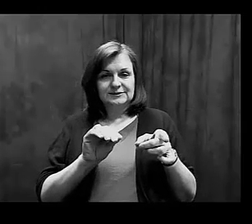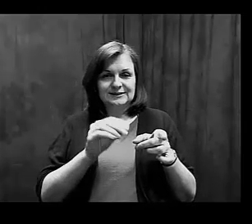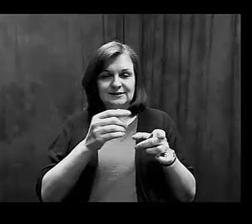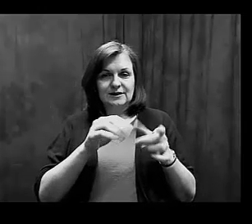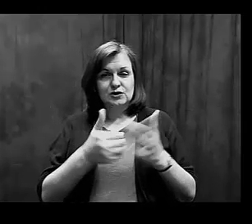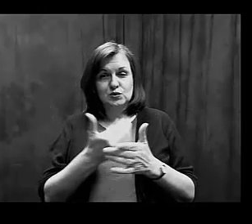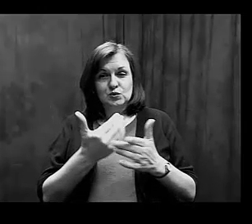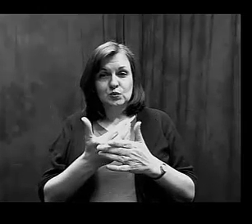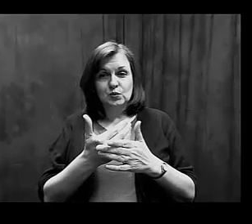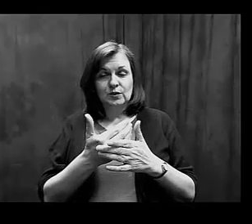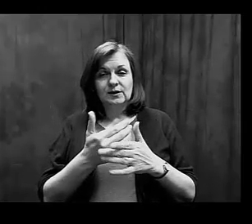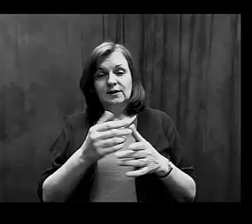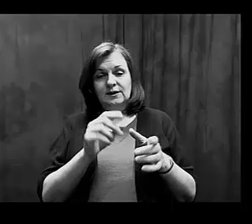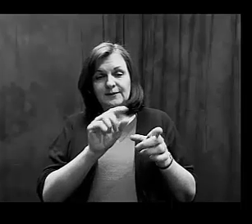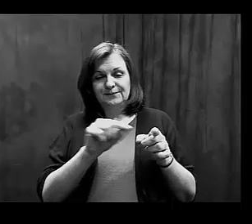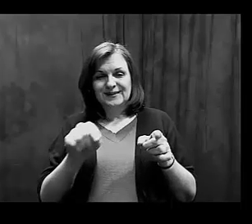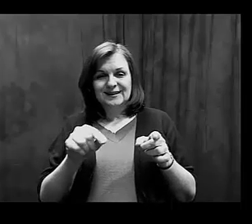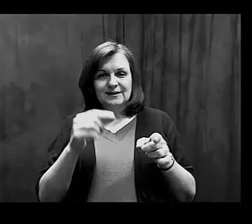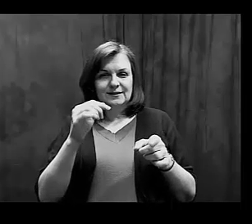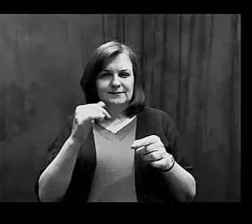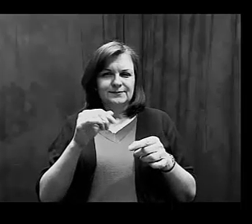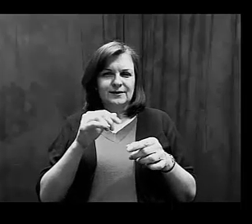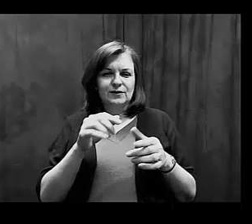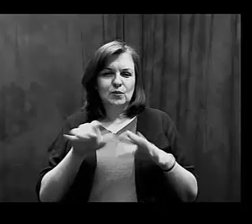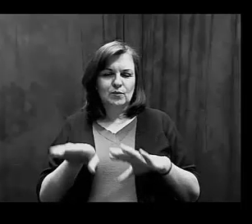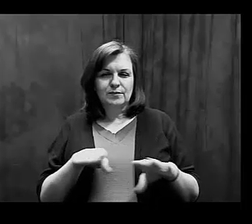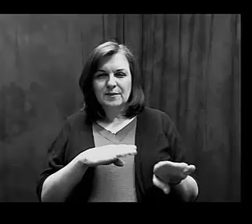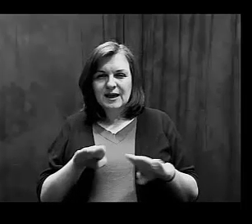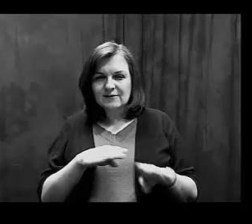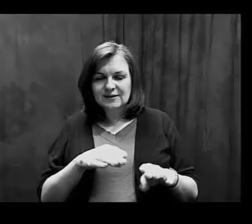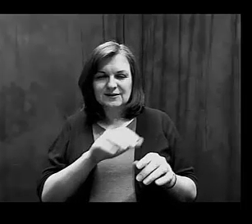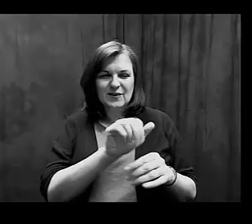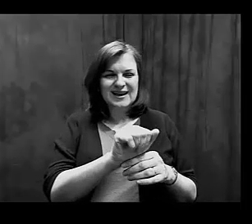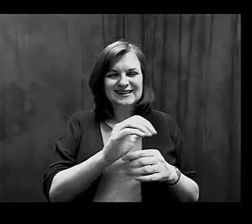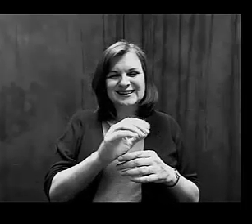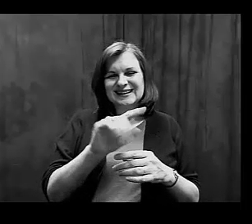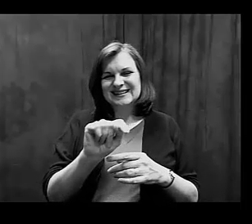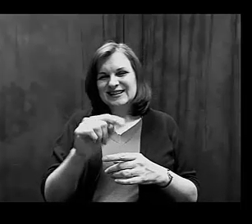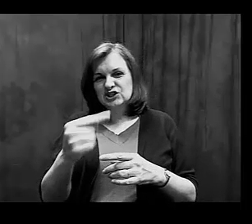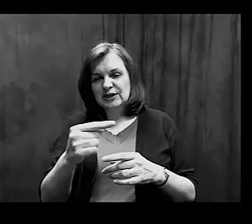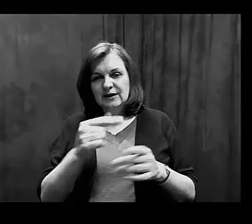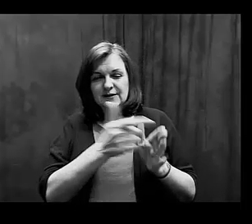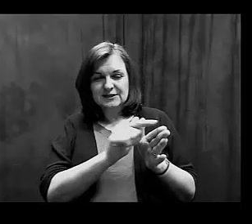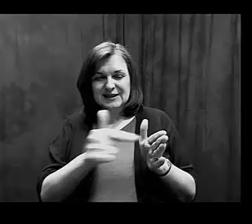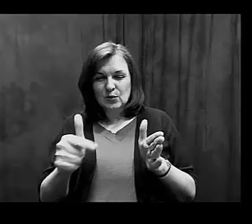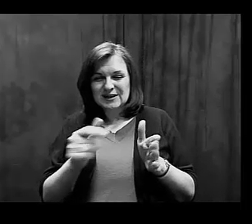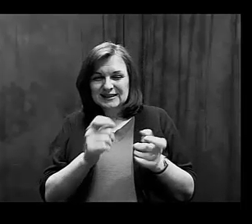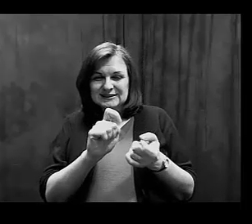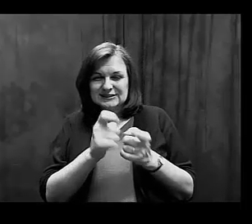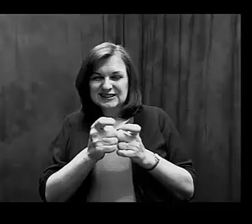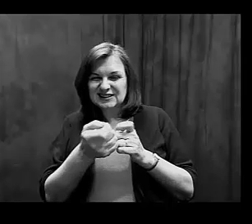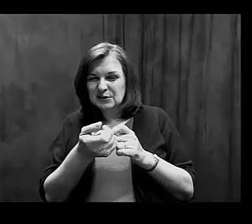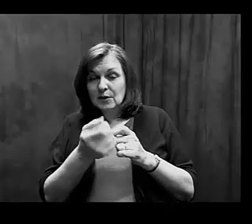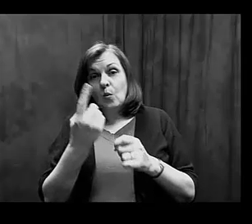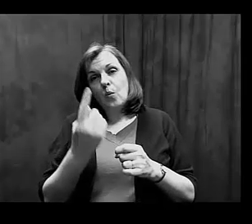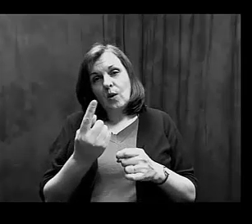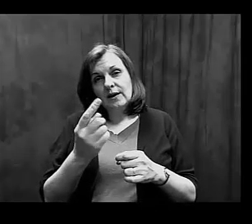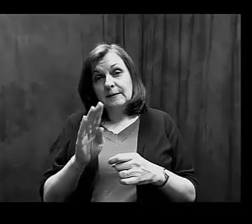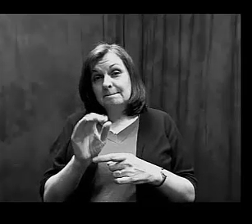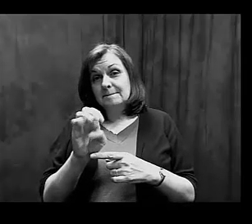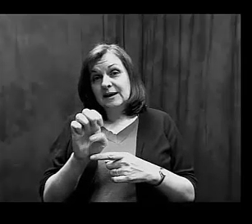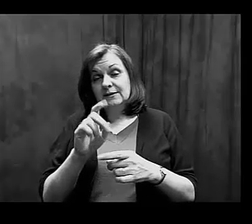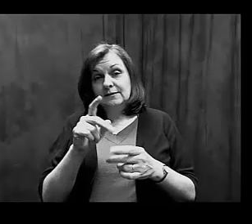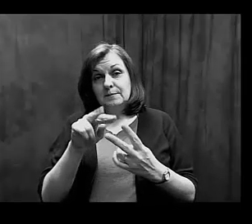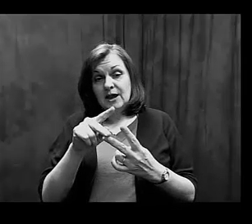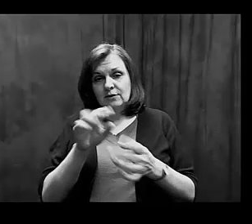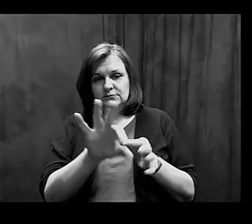so it's coding - so the A C T G - changes just ever so slightly -- one base pair change can completely change the outcome